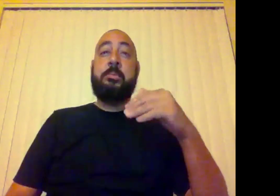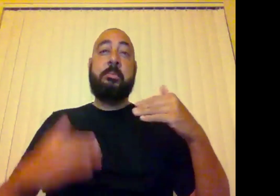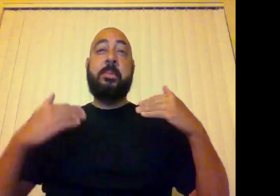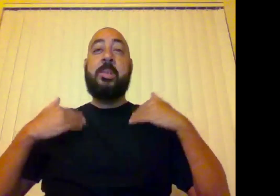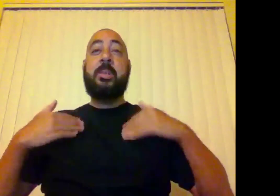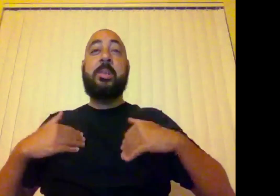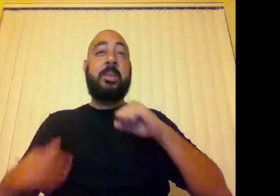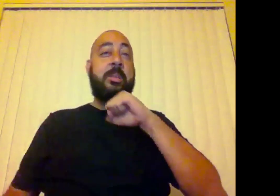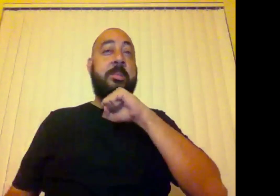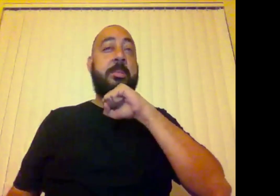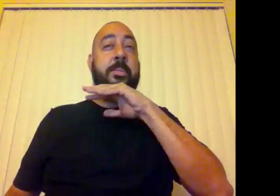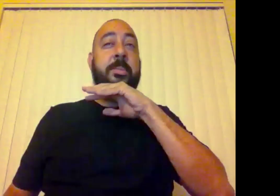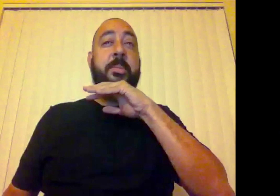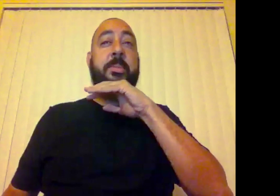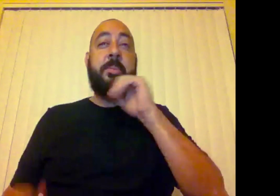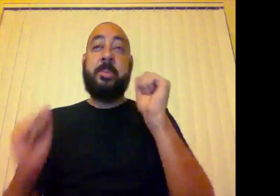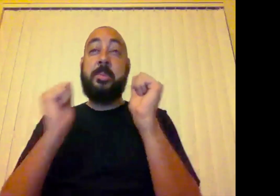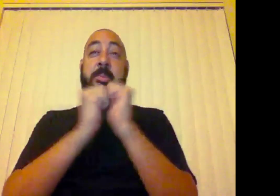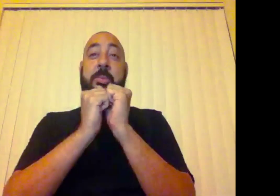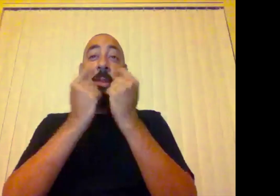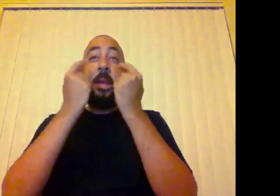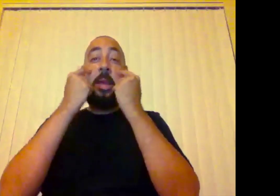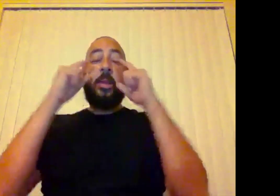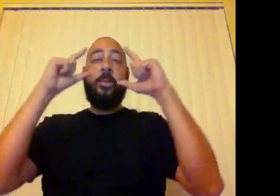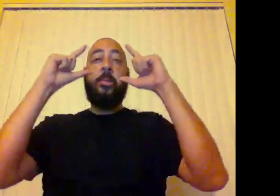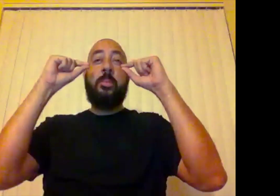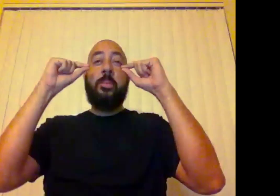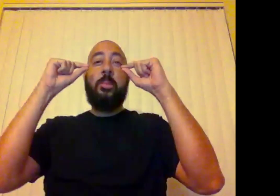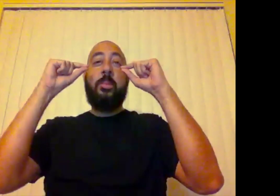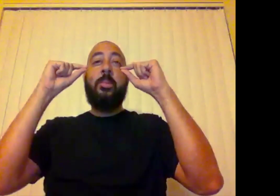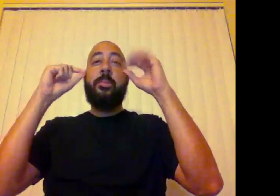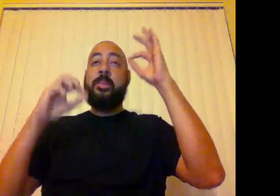of my body in the dirt with my eyes closed